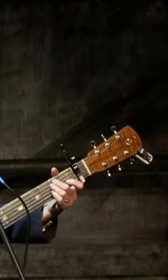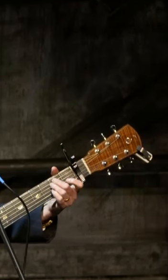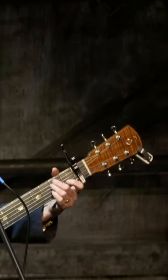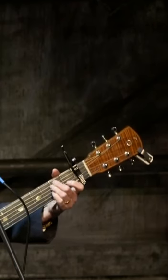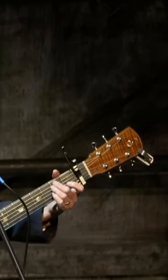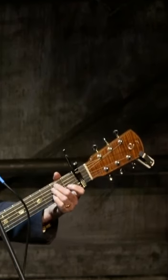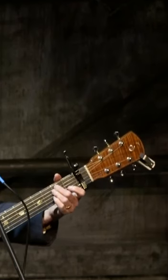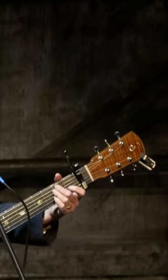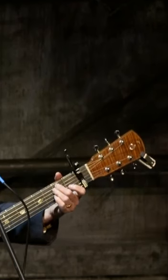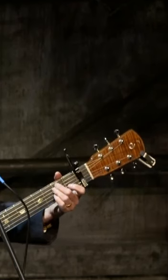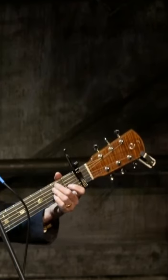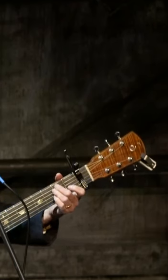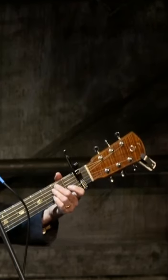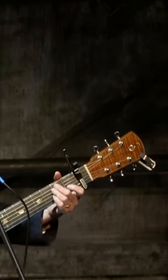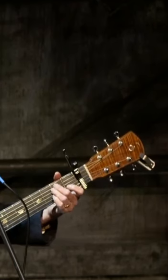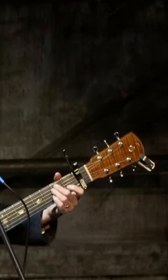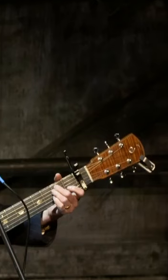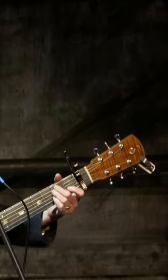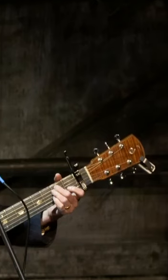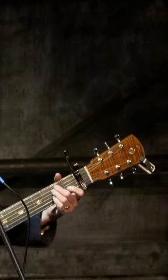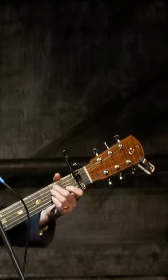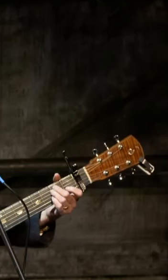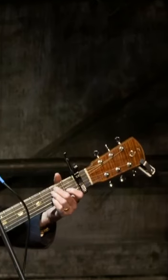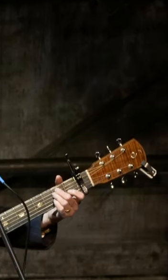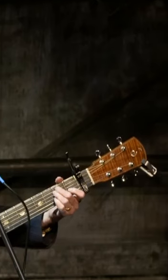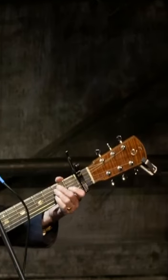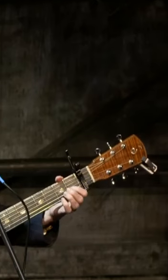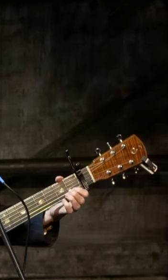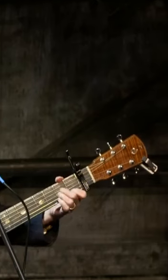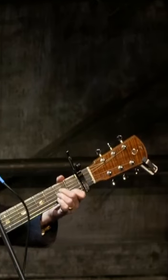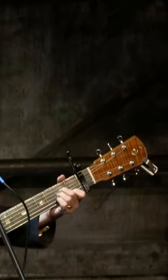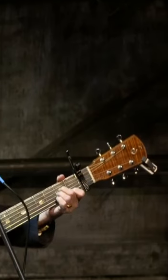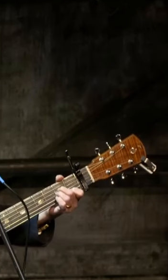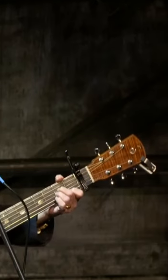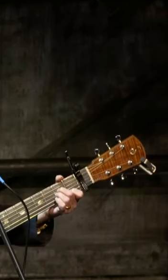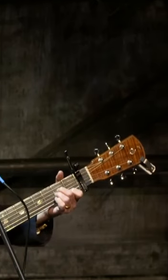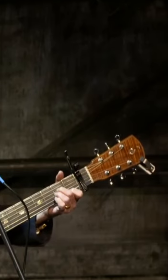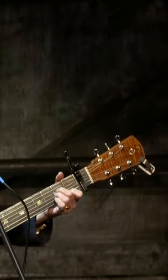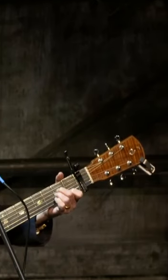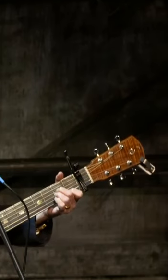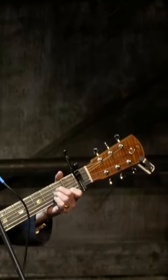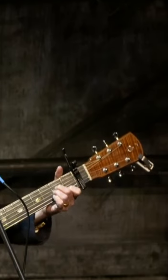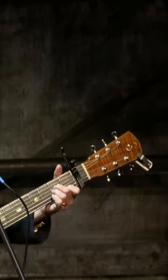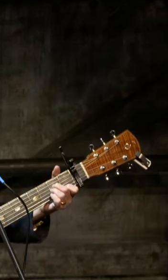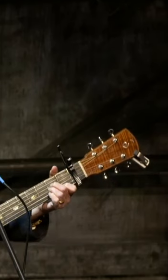# To all the souls who lost themselves I sing for you